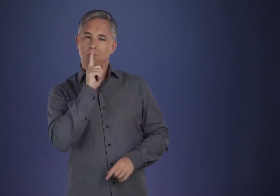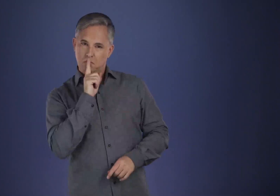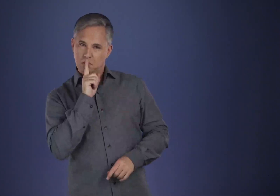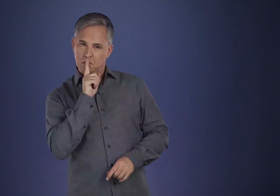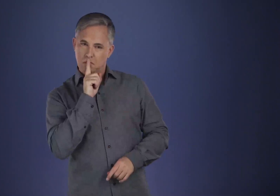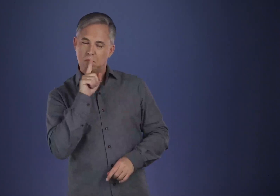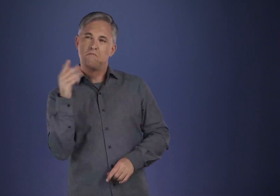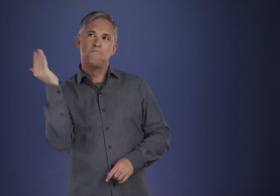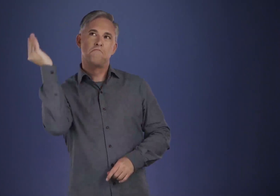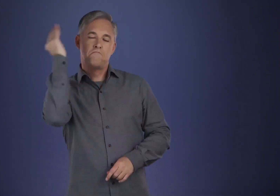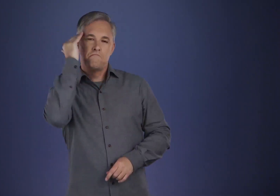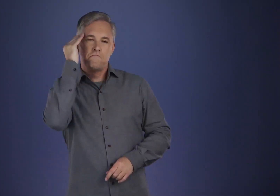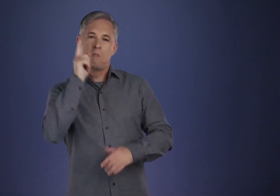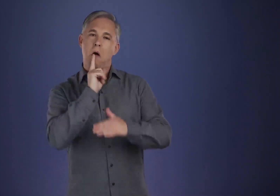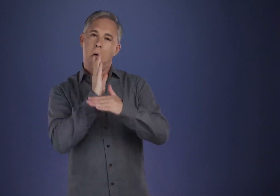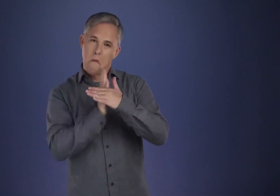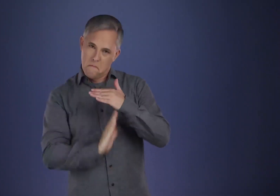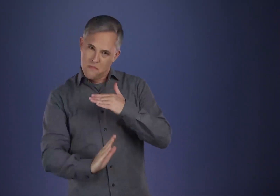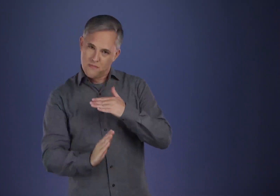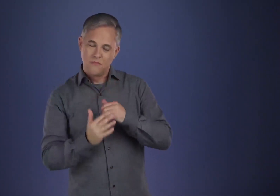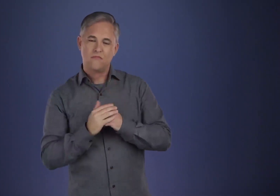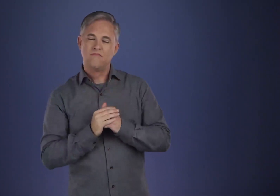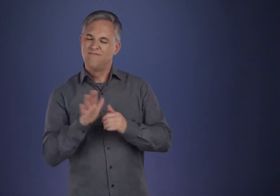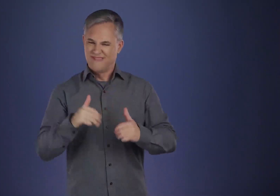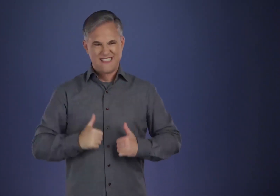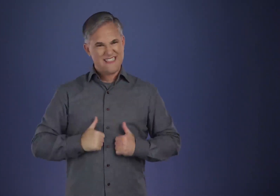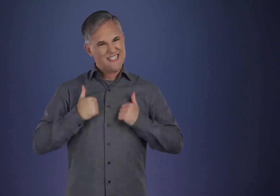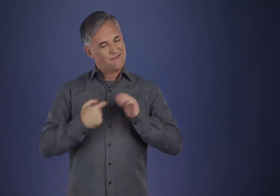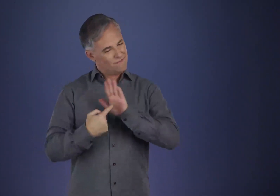They become the real and permanent leadership of A.A.